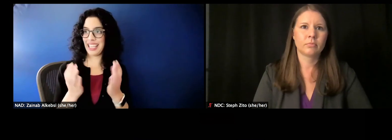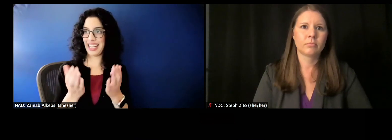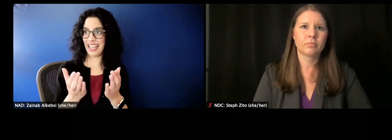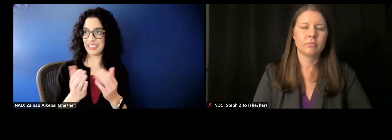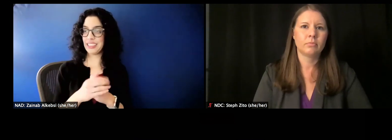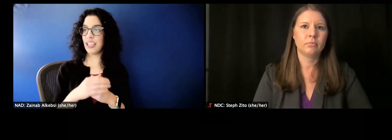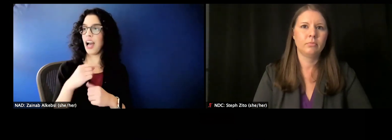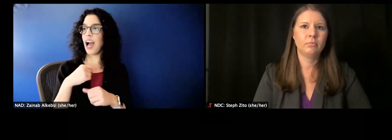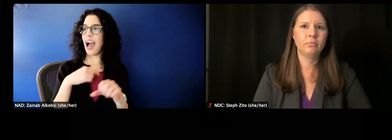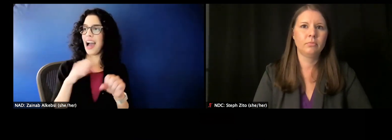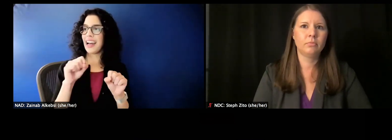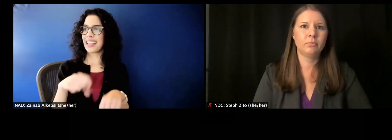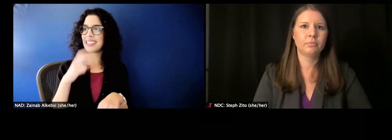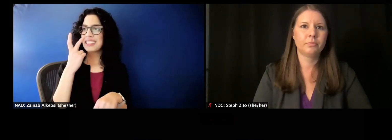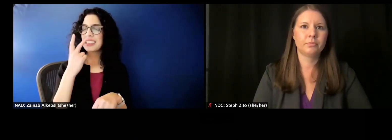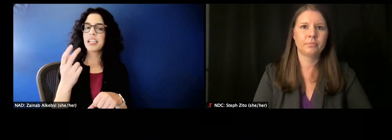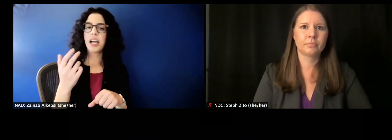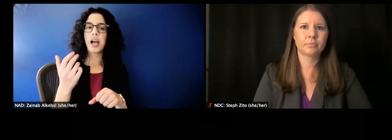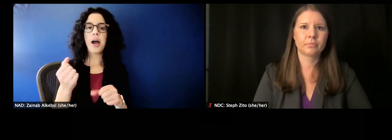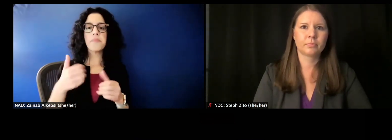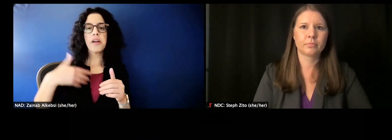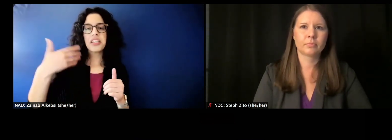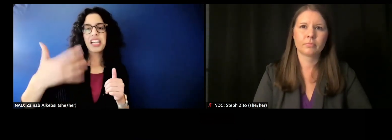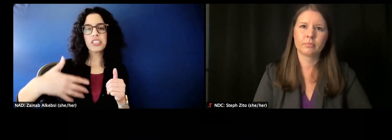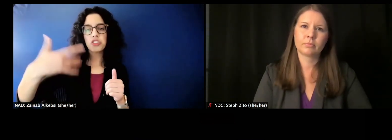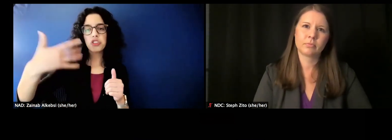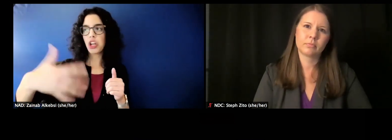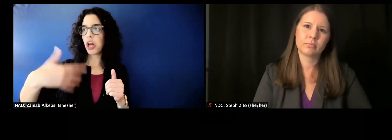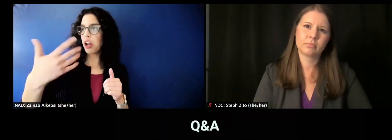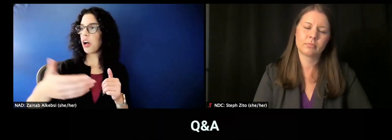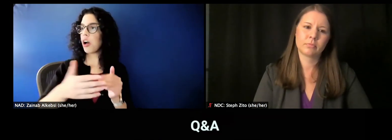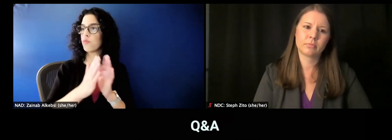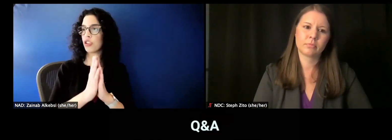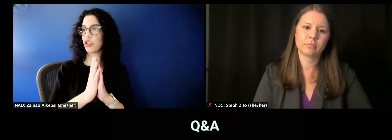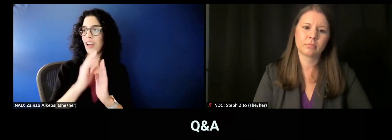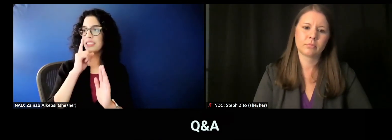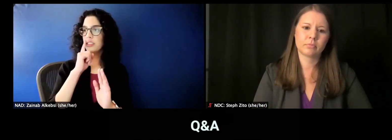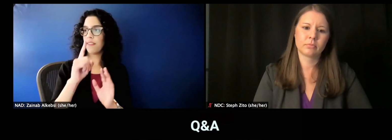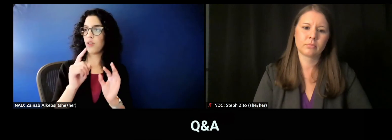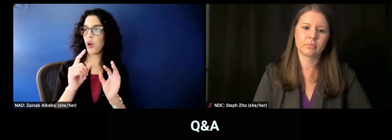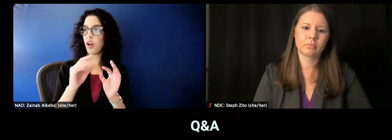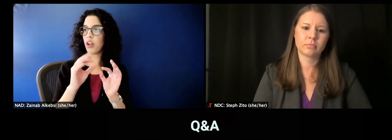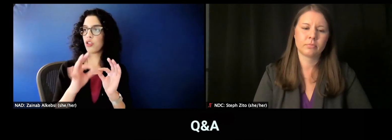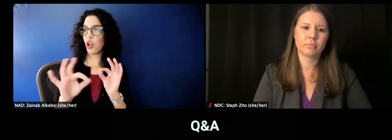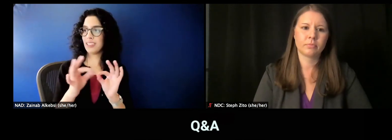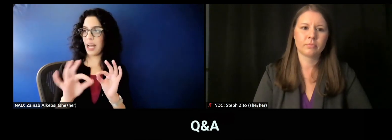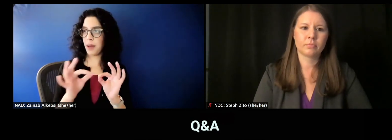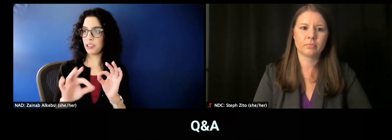I can see an occasional request for closed captioning